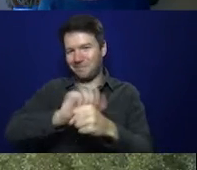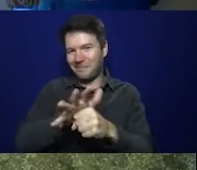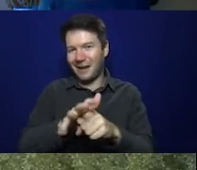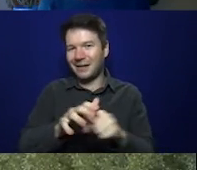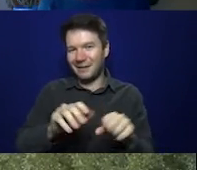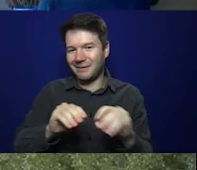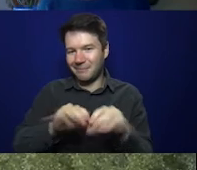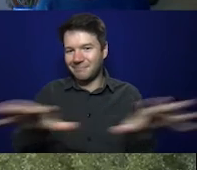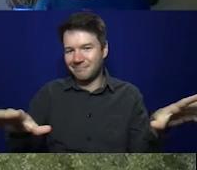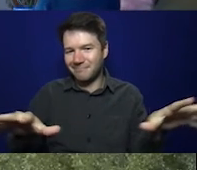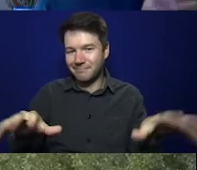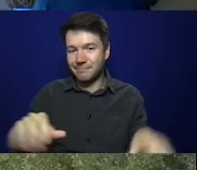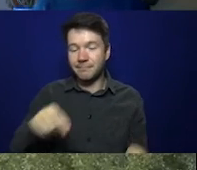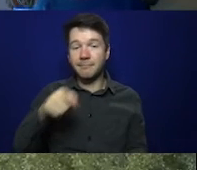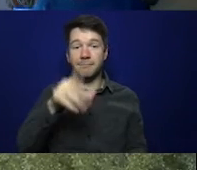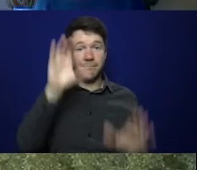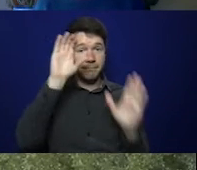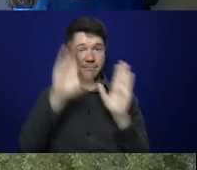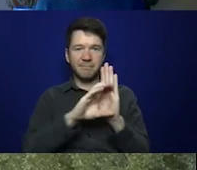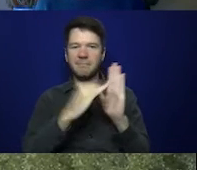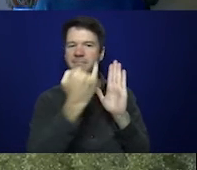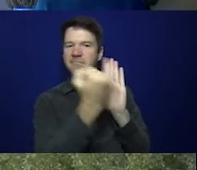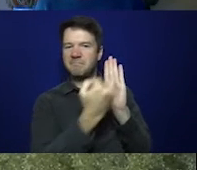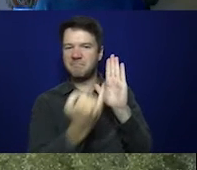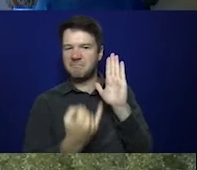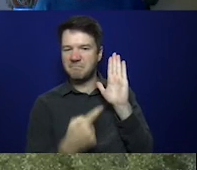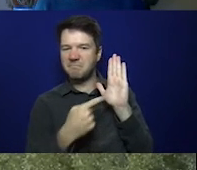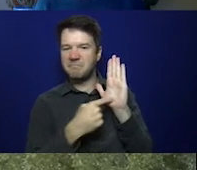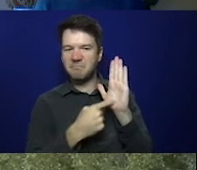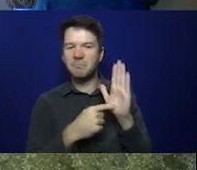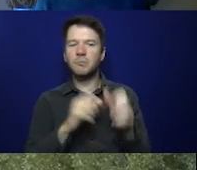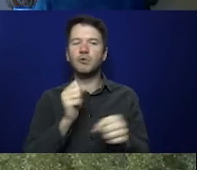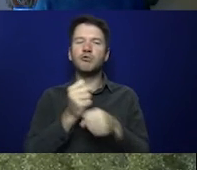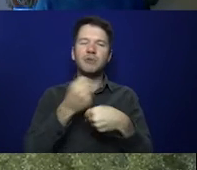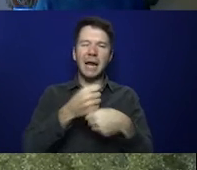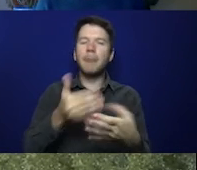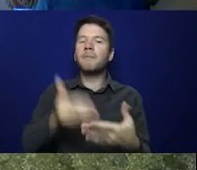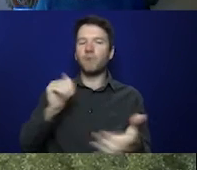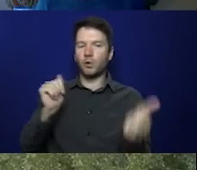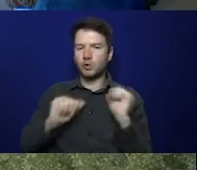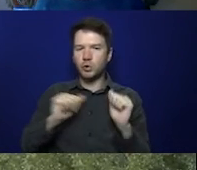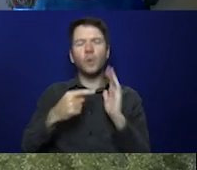This is an artists’ rendering created before the Show was staged, showing how this large